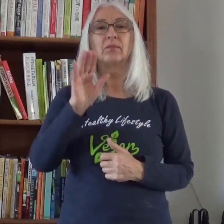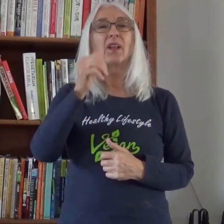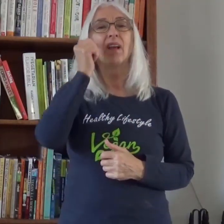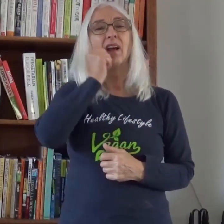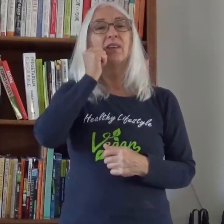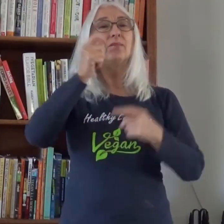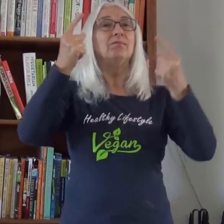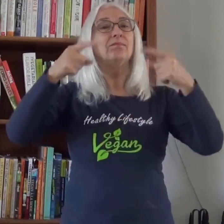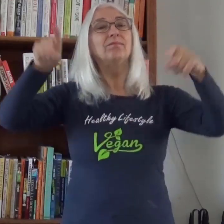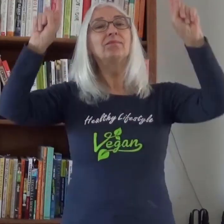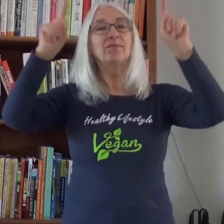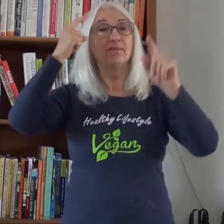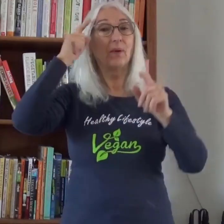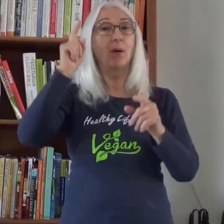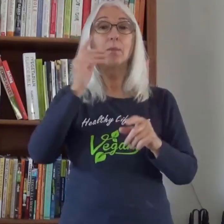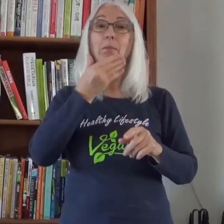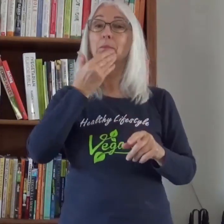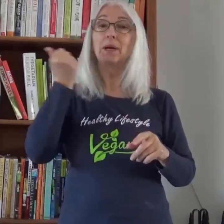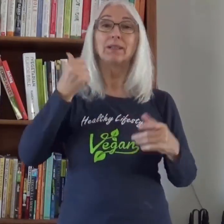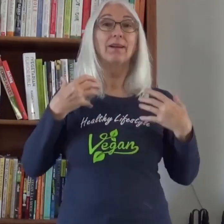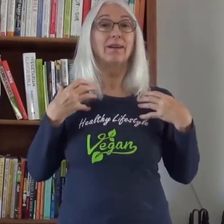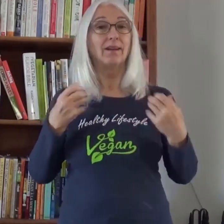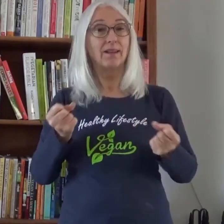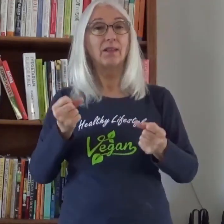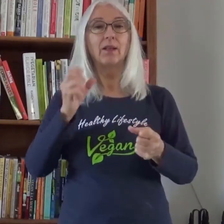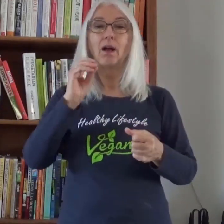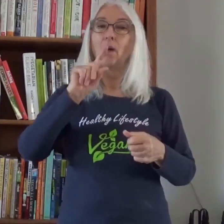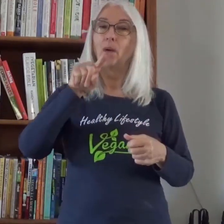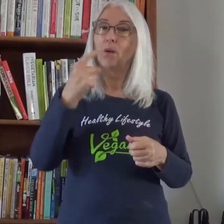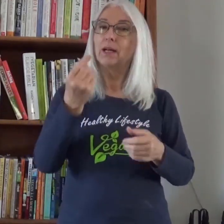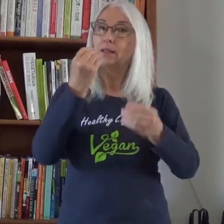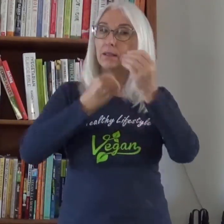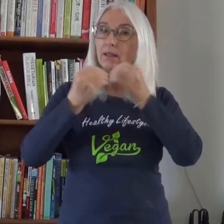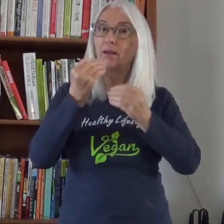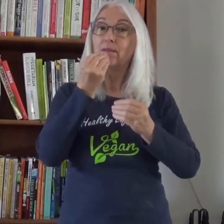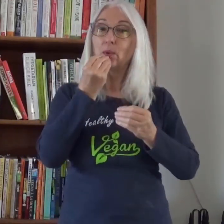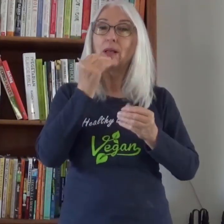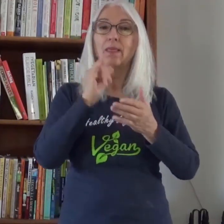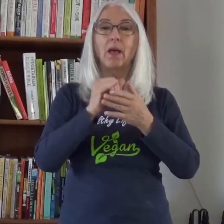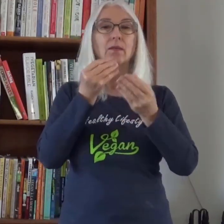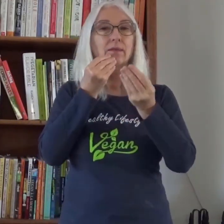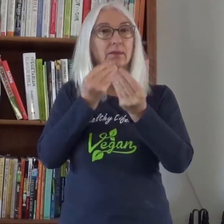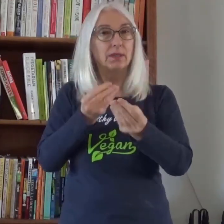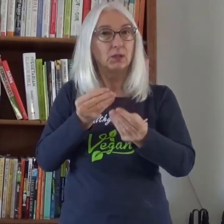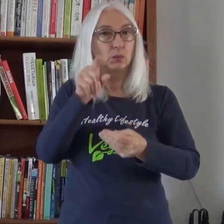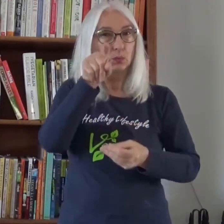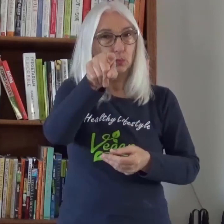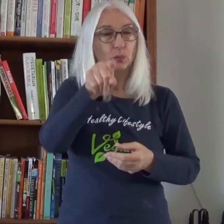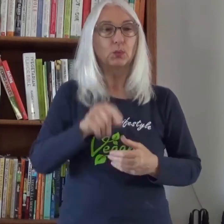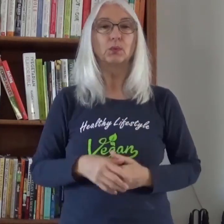Every day strive for optimal health and only consume foods that nourish you.